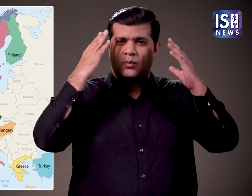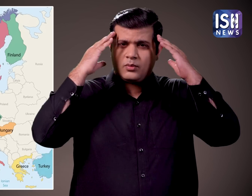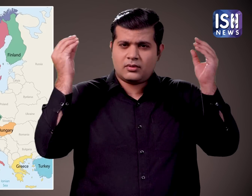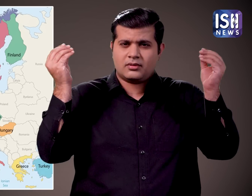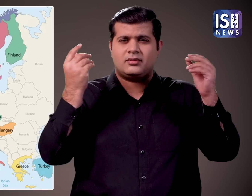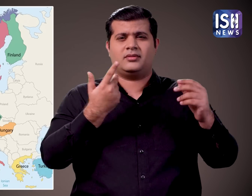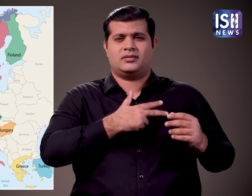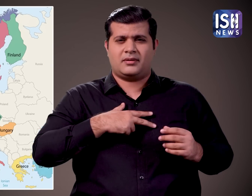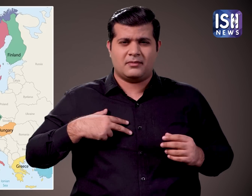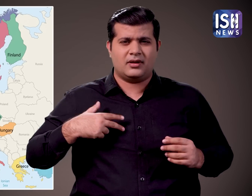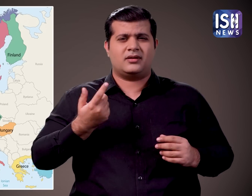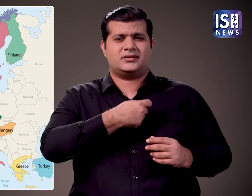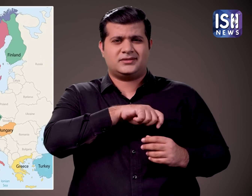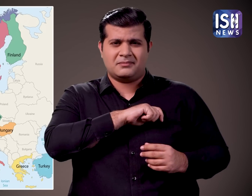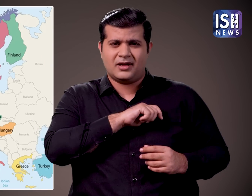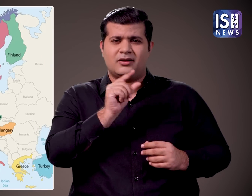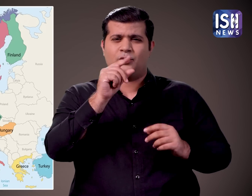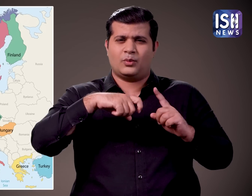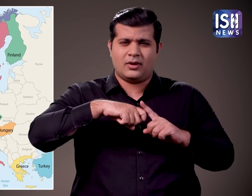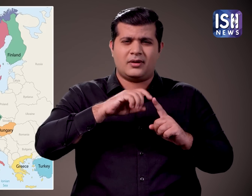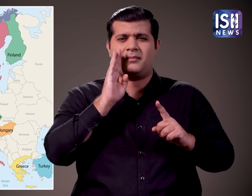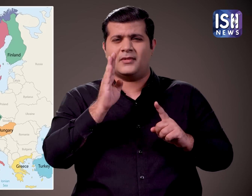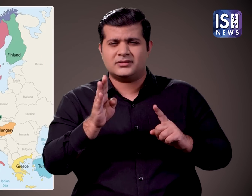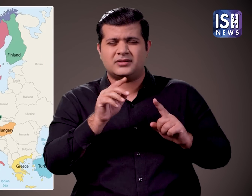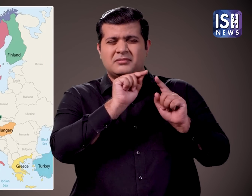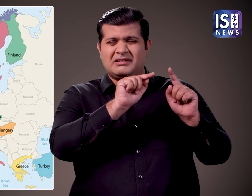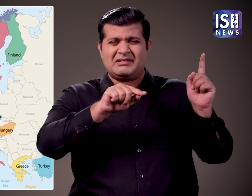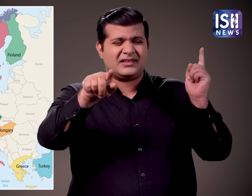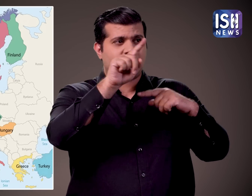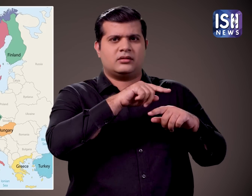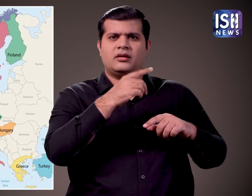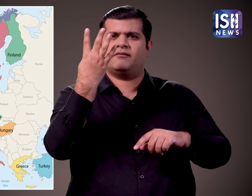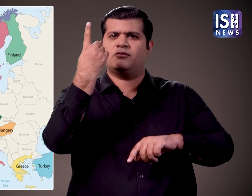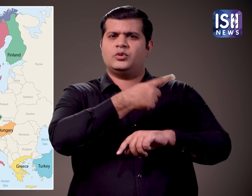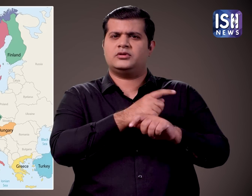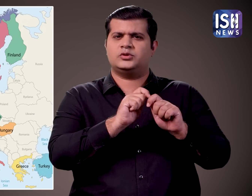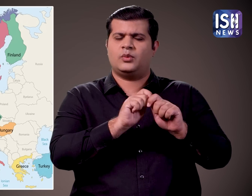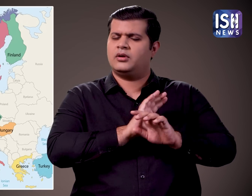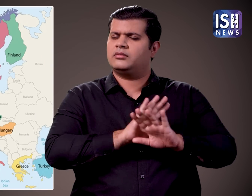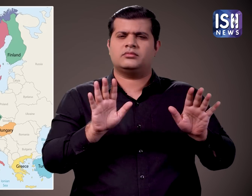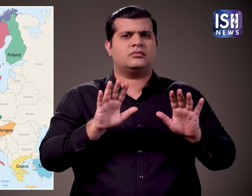Netherlands, Denmark, Spain, UK and Belgium that offer a 4-day work week.